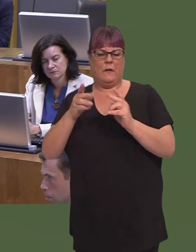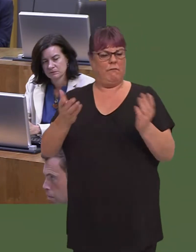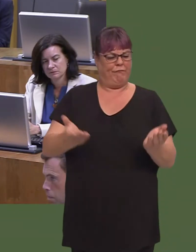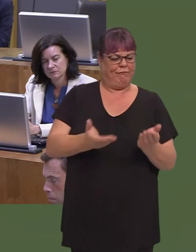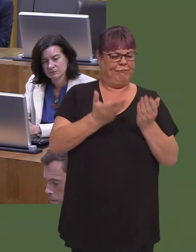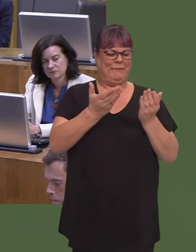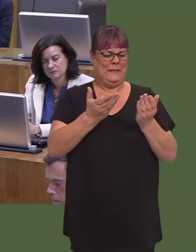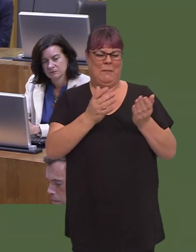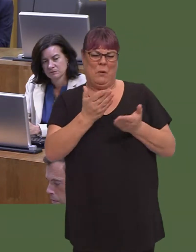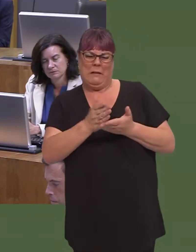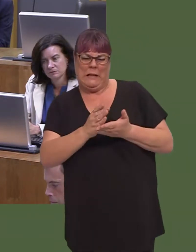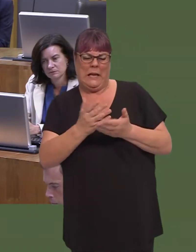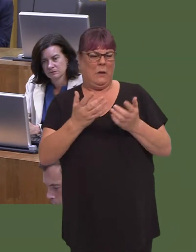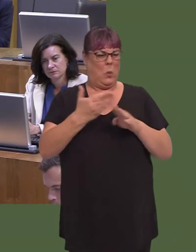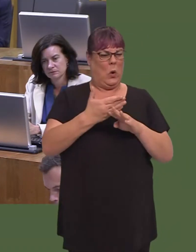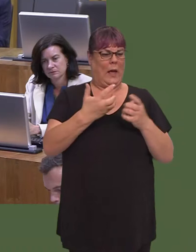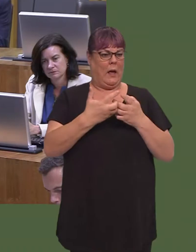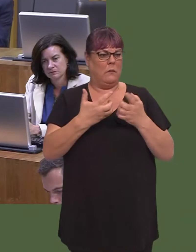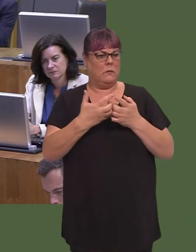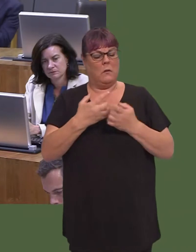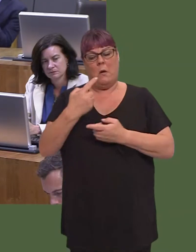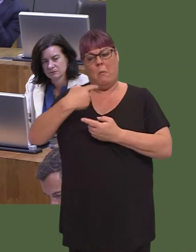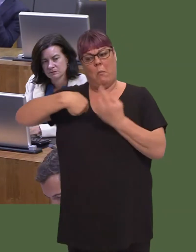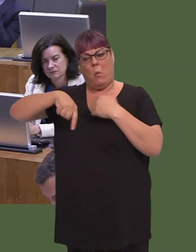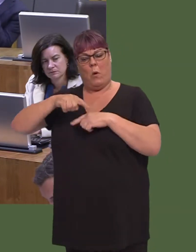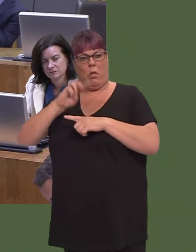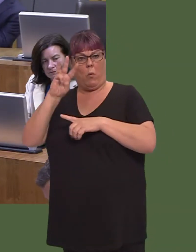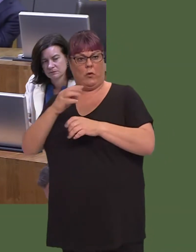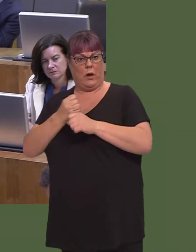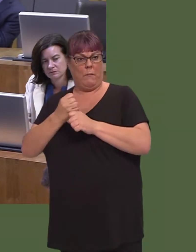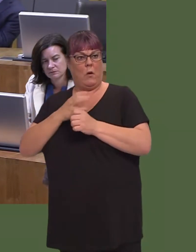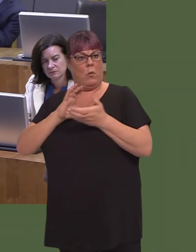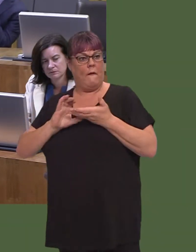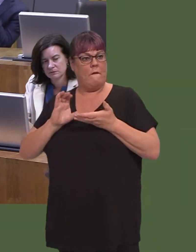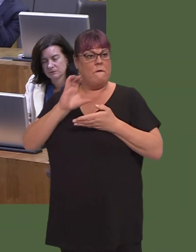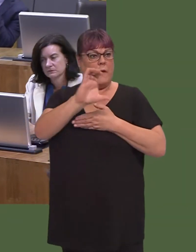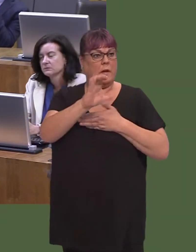make sure it joins in with the rest of Llanelli and doesn't become some out-of-town development;